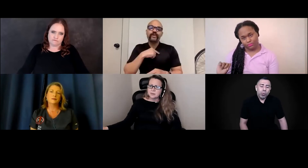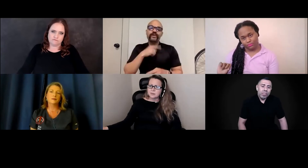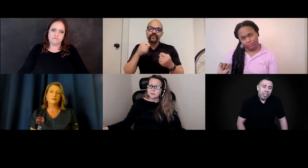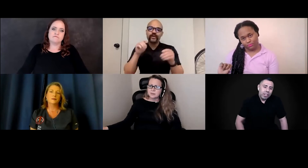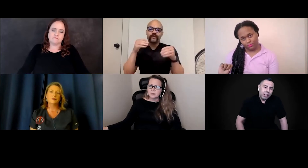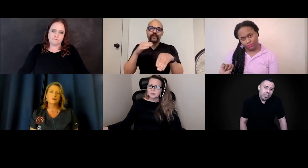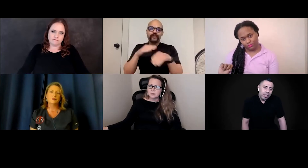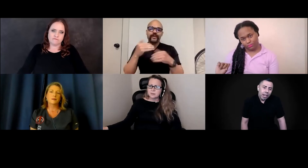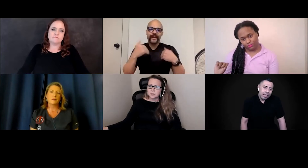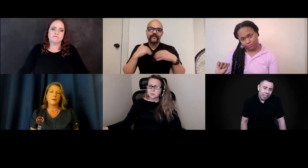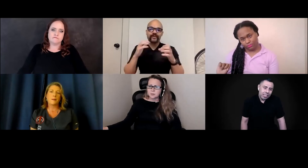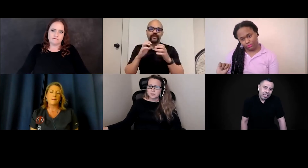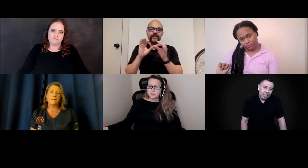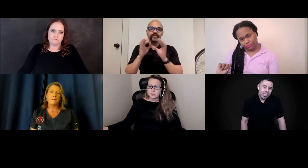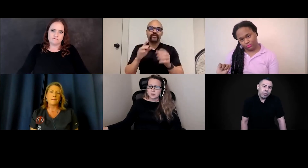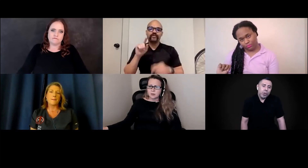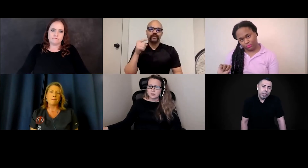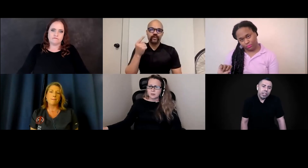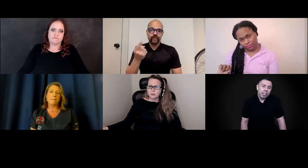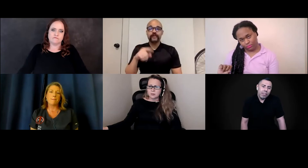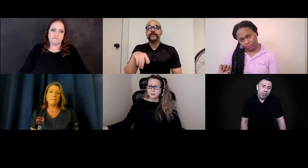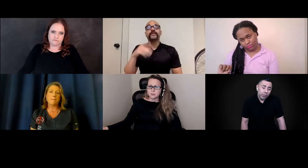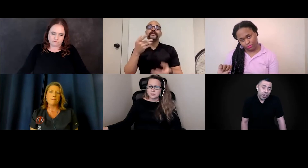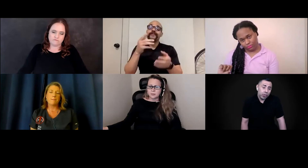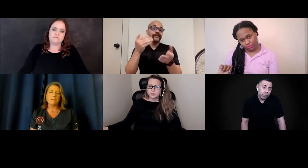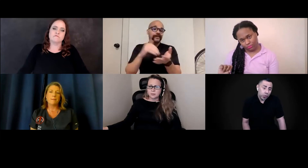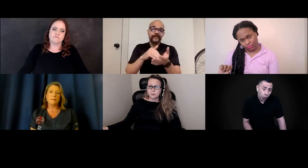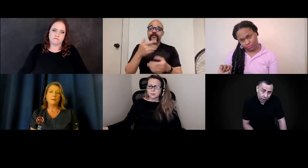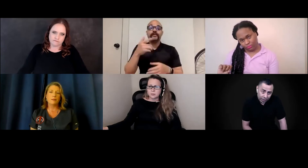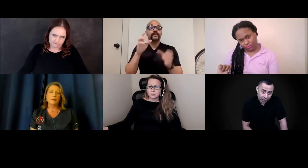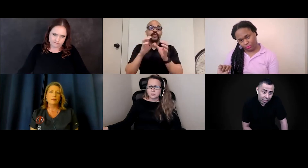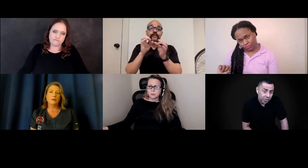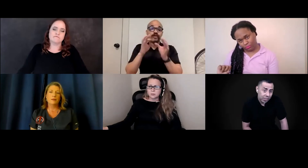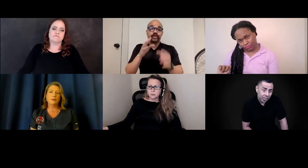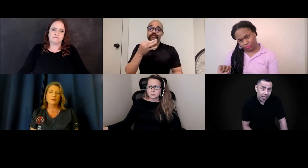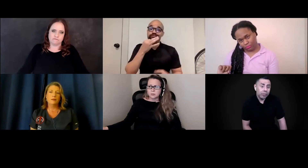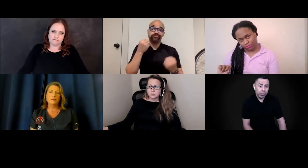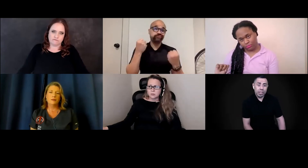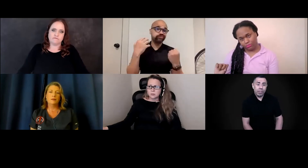Number one thing at DAC we focus on having certified interpreters only, I must say that,